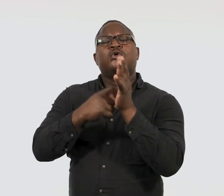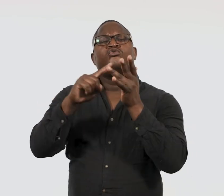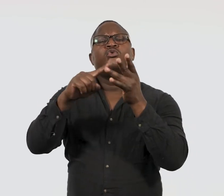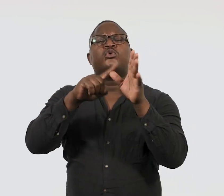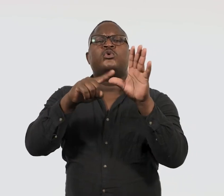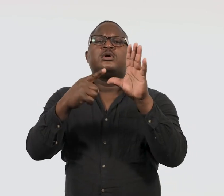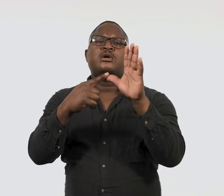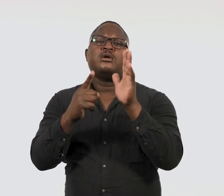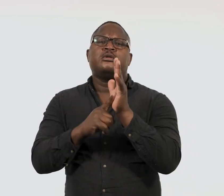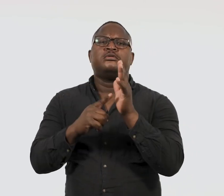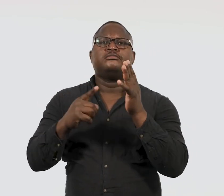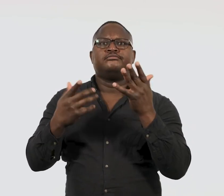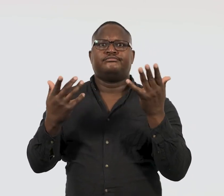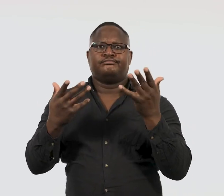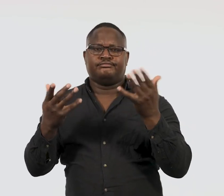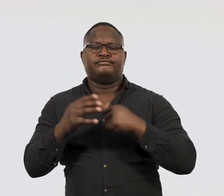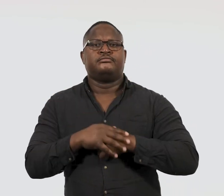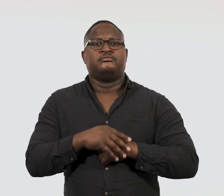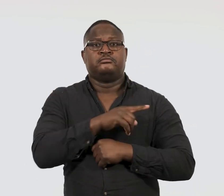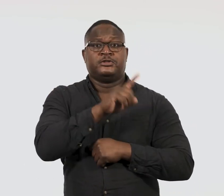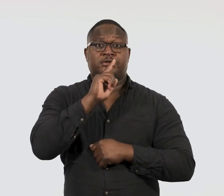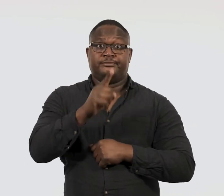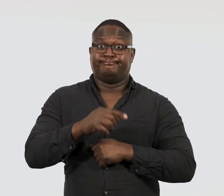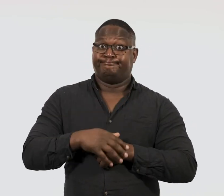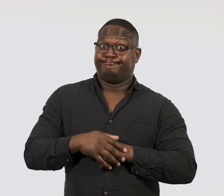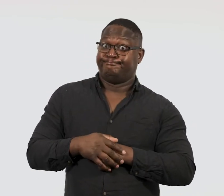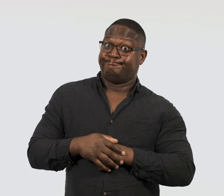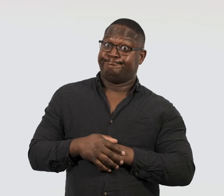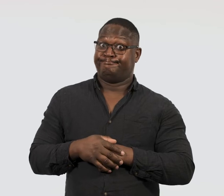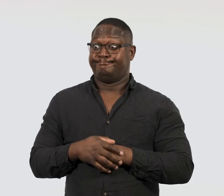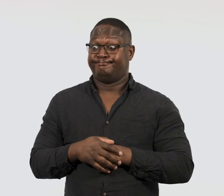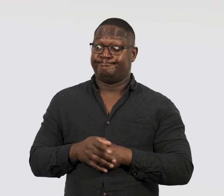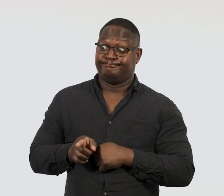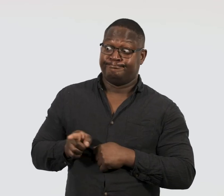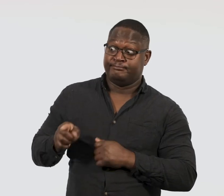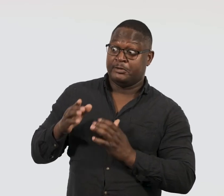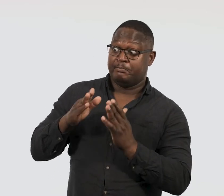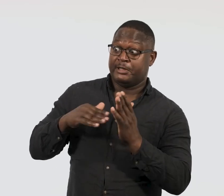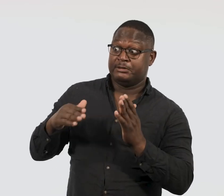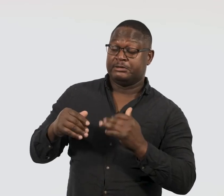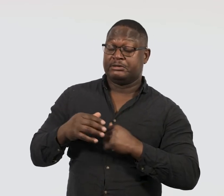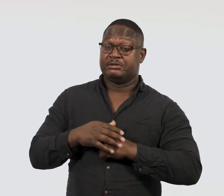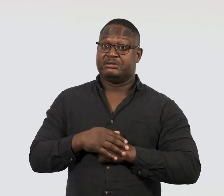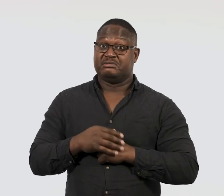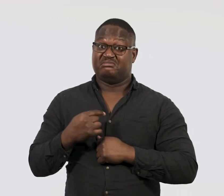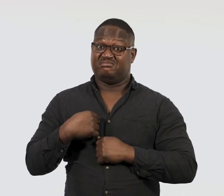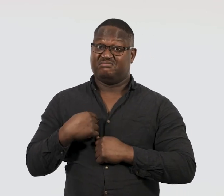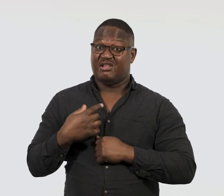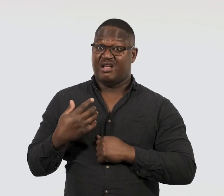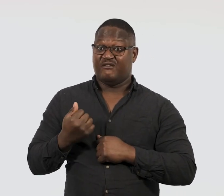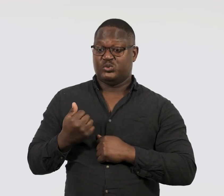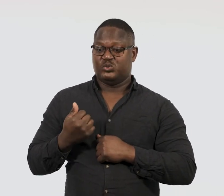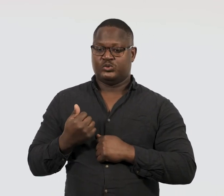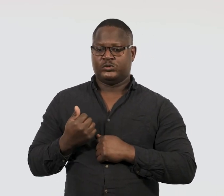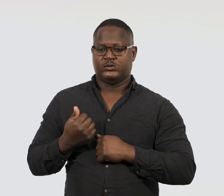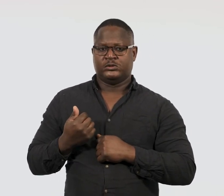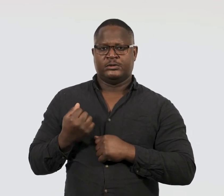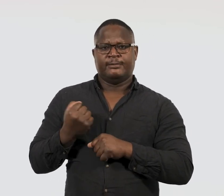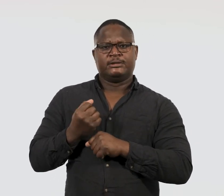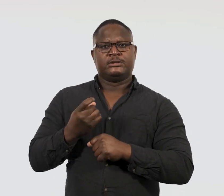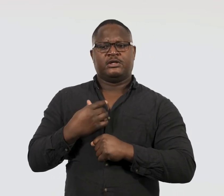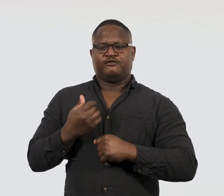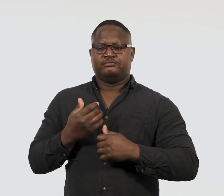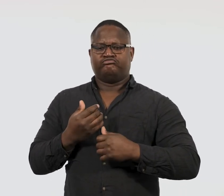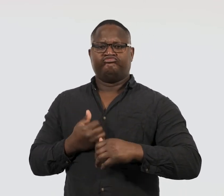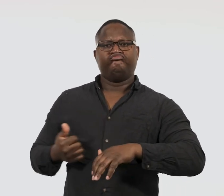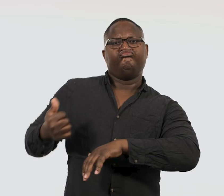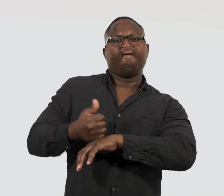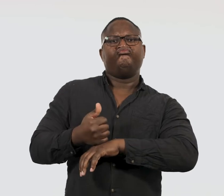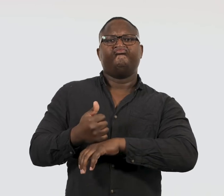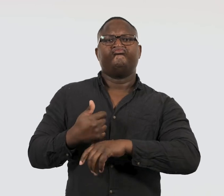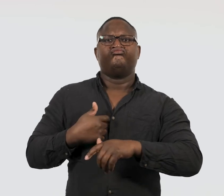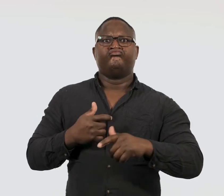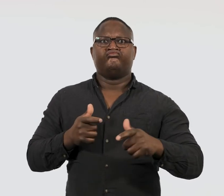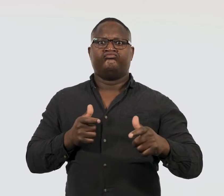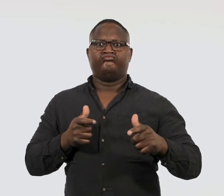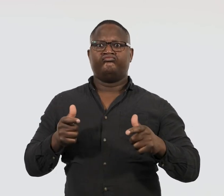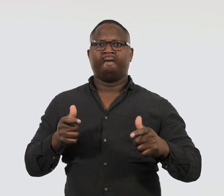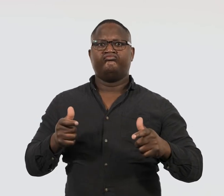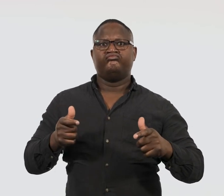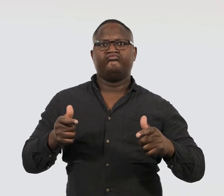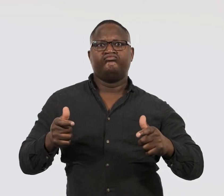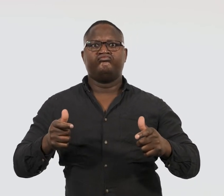Namatjira said: ‘putting myself in a position of power and influence like this – sitting on a throne –